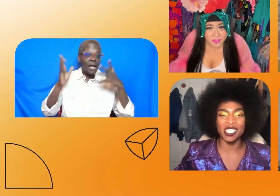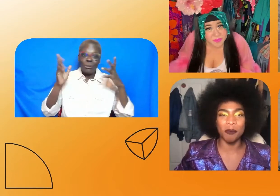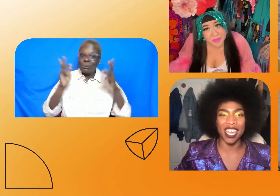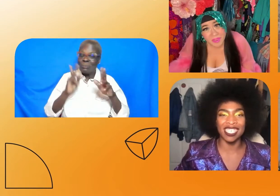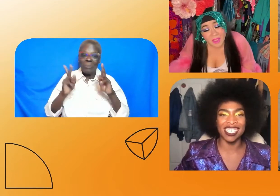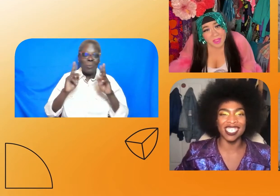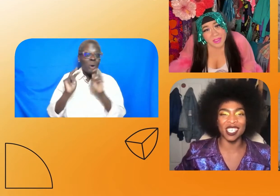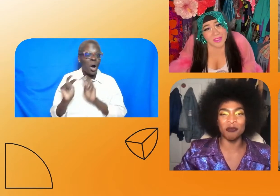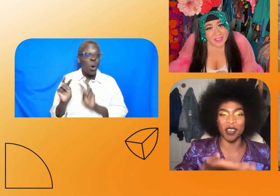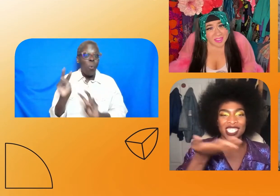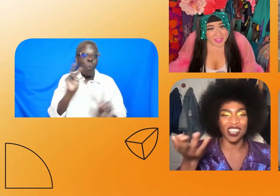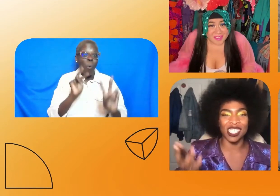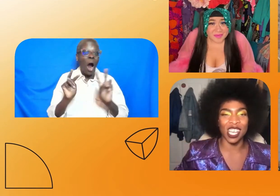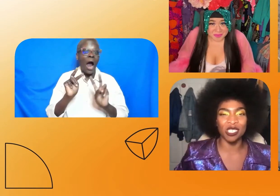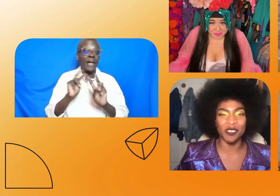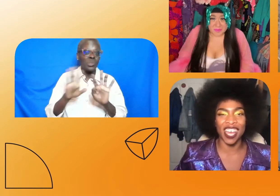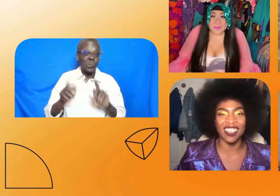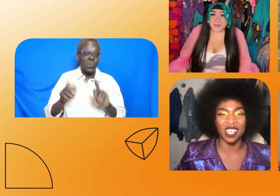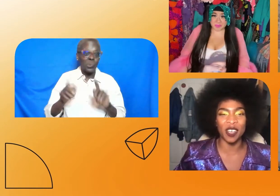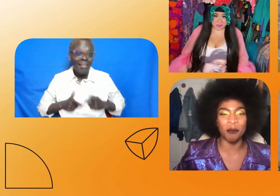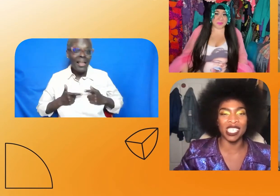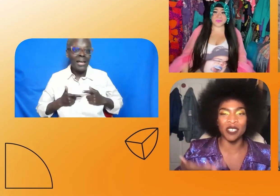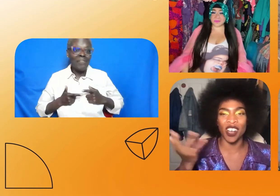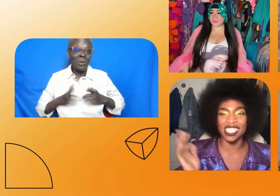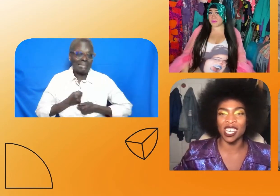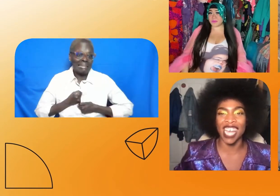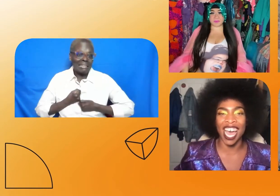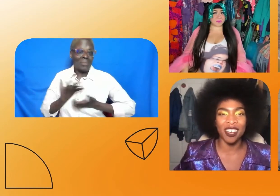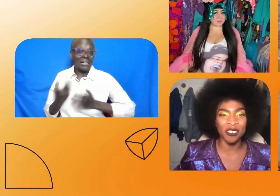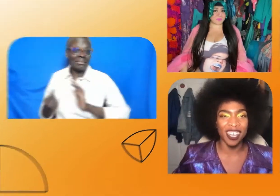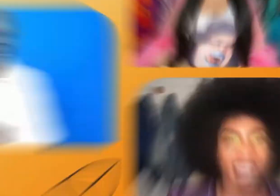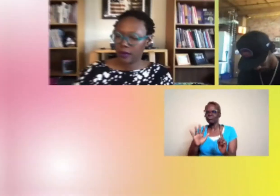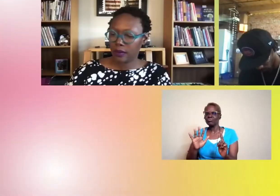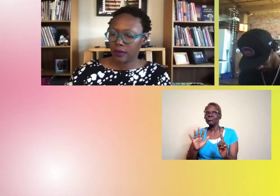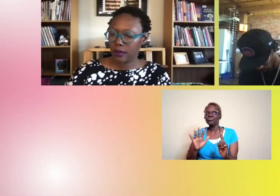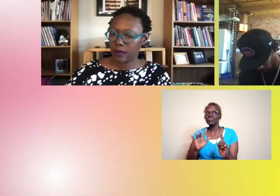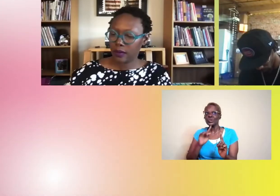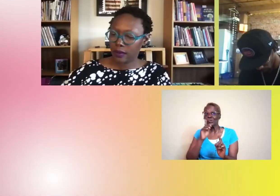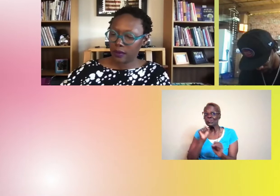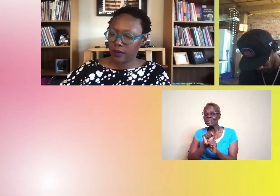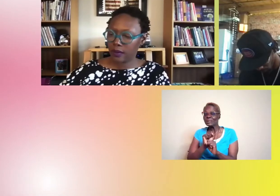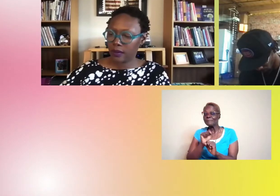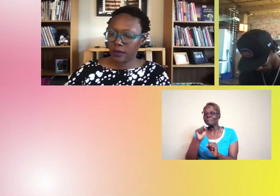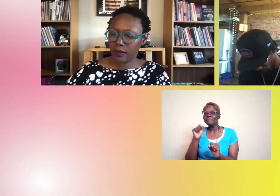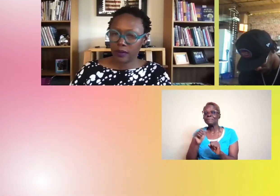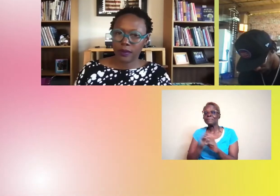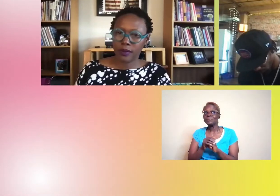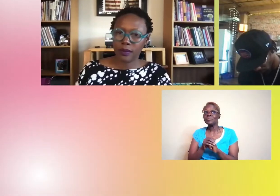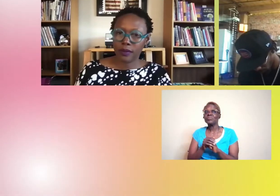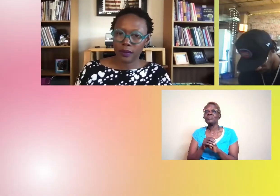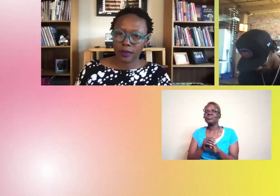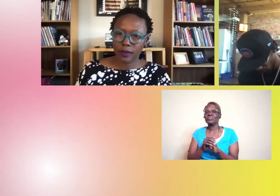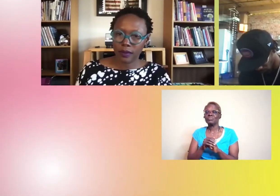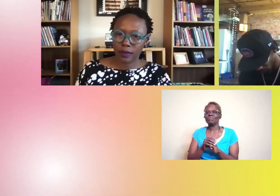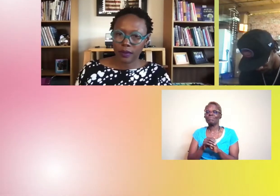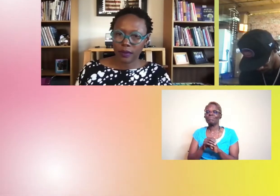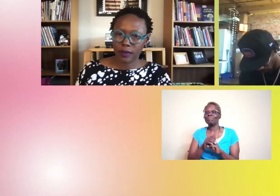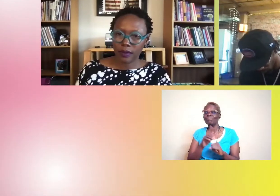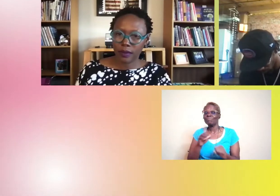space and get to express ourselves without leaving a piece of ourselves out. I dont even consider myself to be a musician,